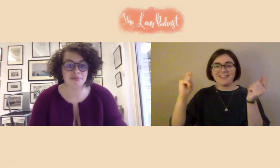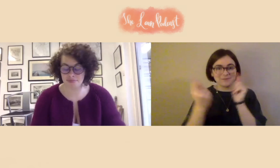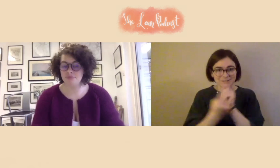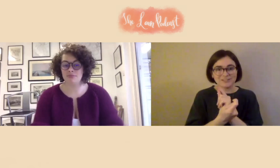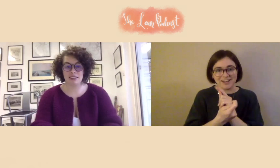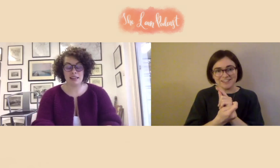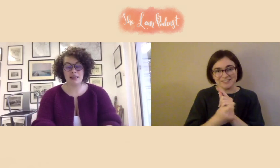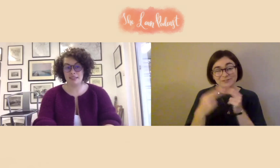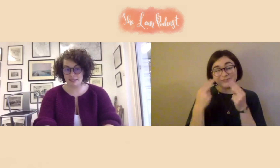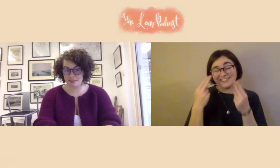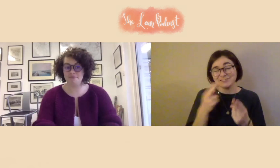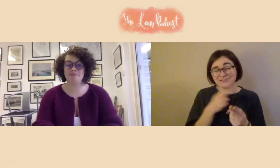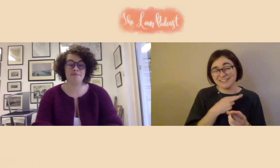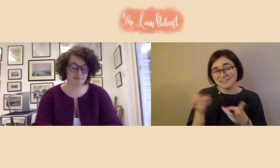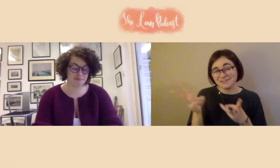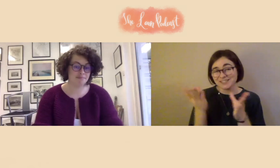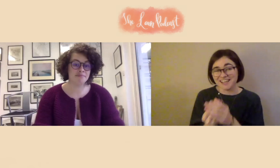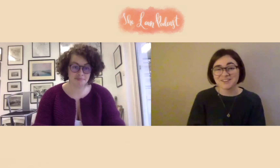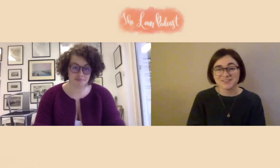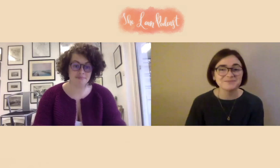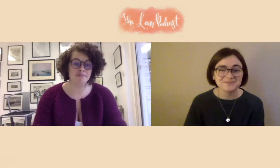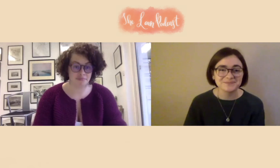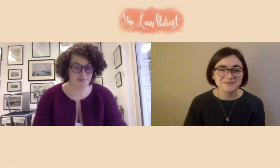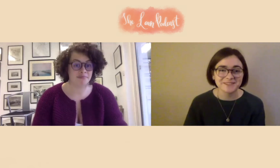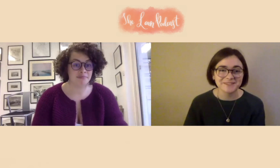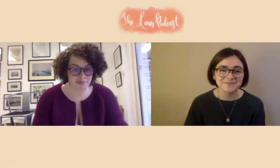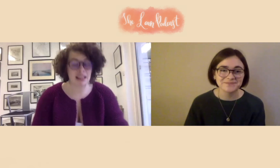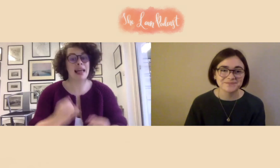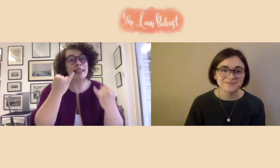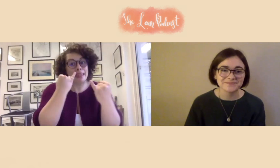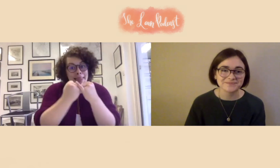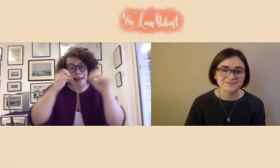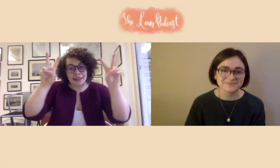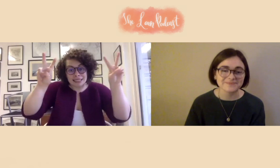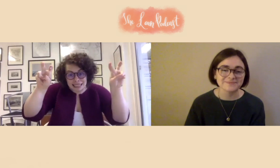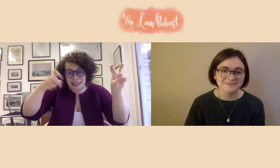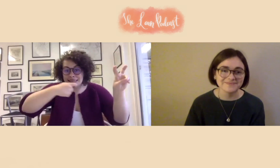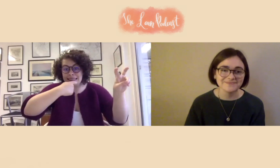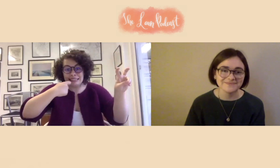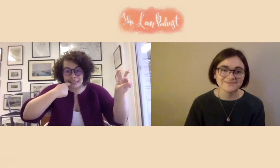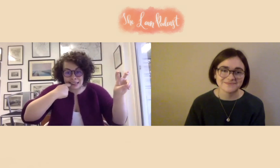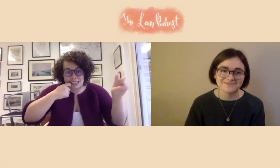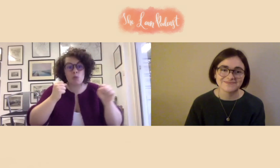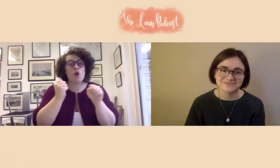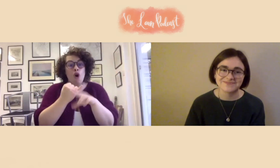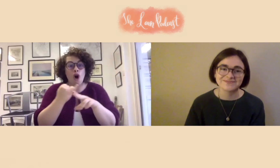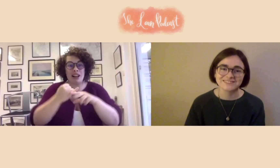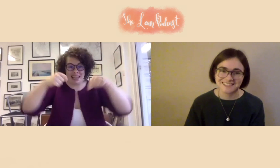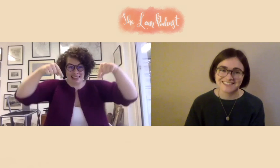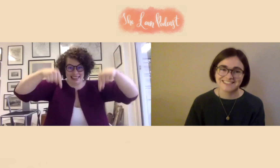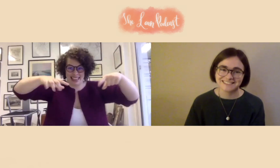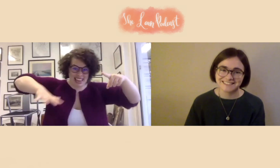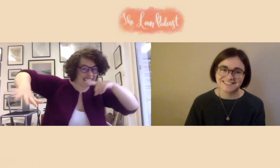that's the only way that we're gonna achieve anything. Like our title says, we're all in this together, right?